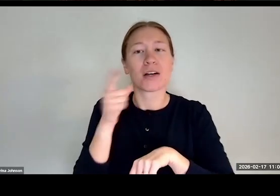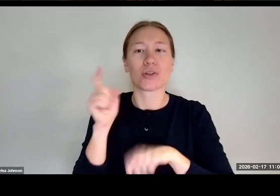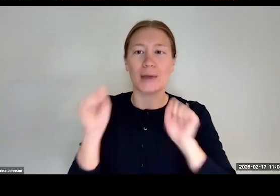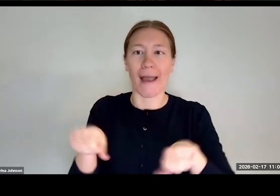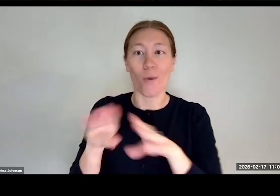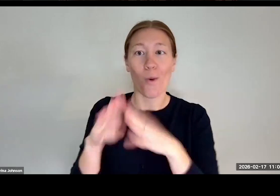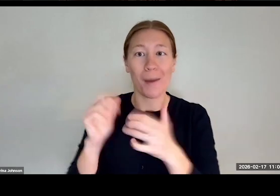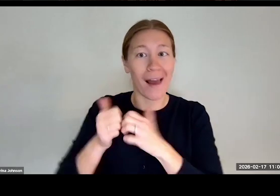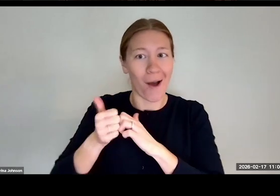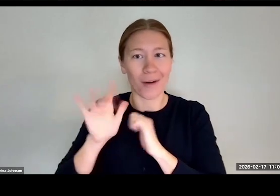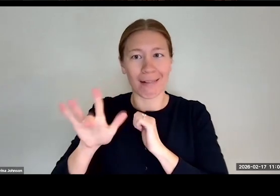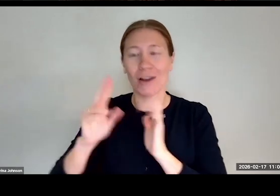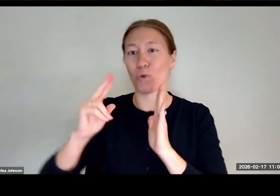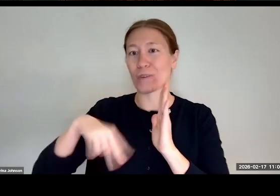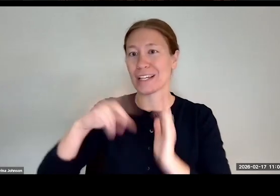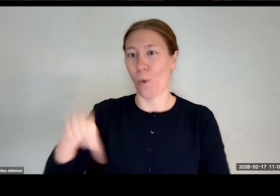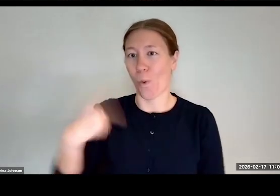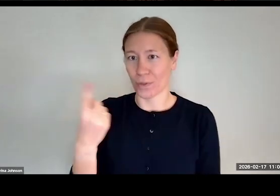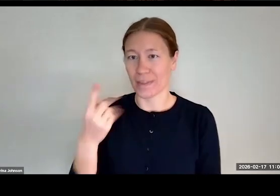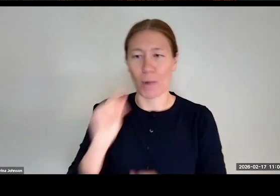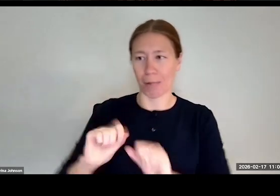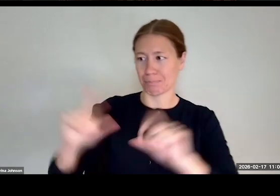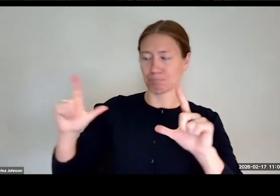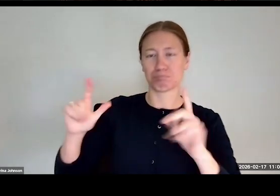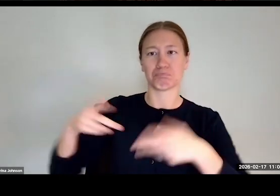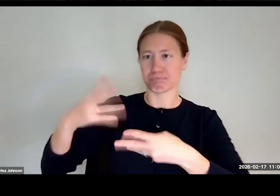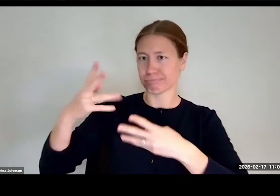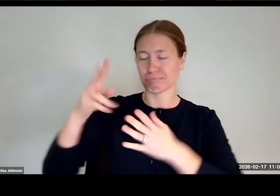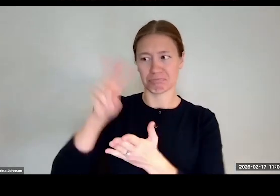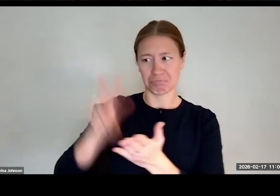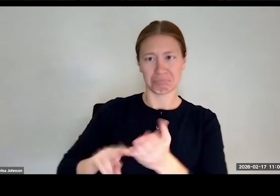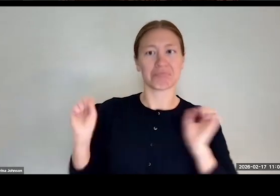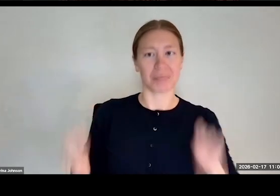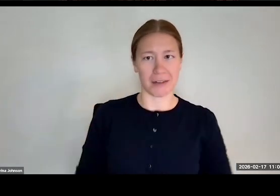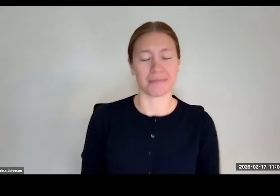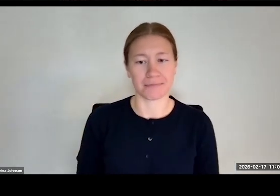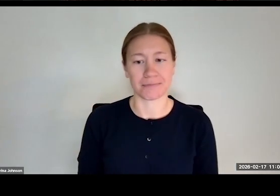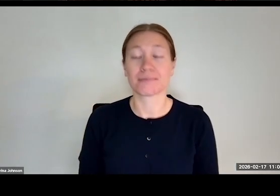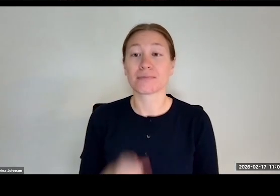click the read only button and it will open up just fine. The link to download the practice slides